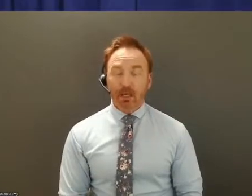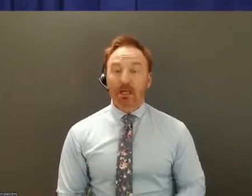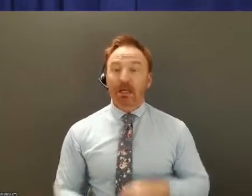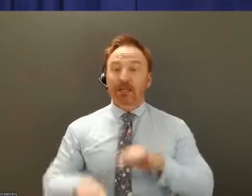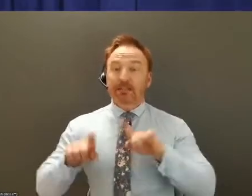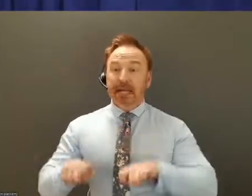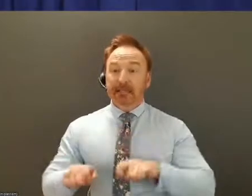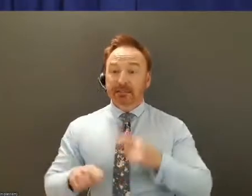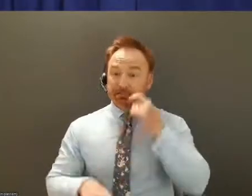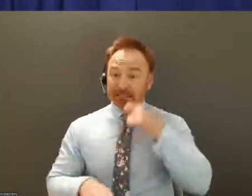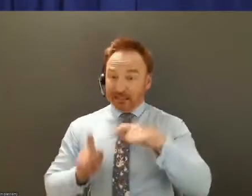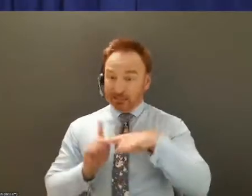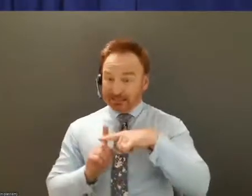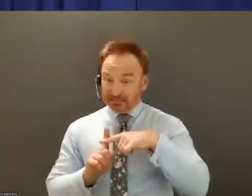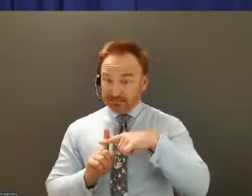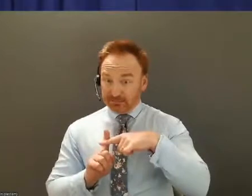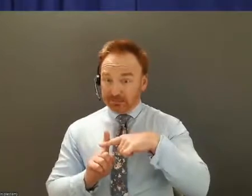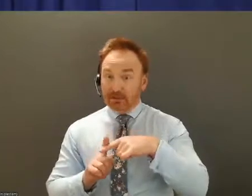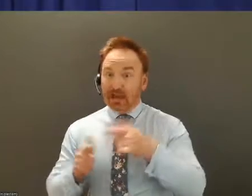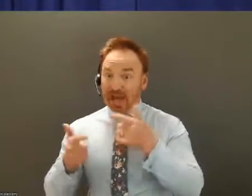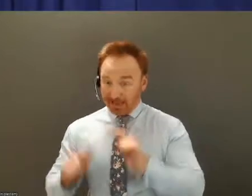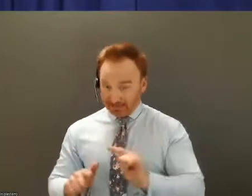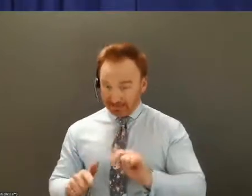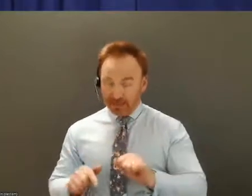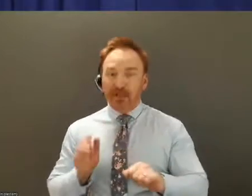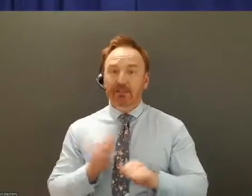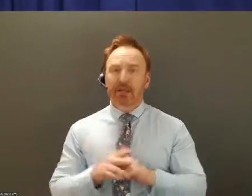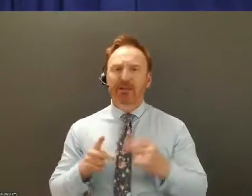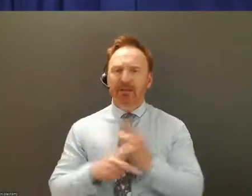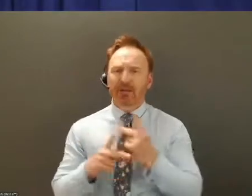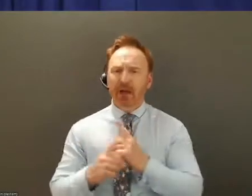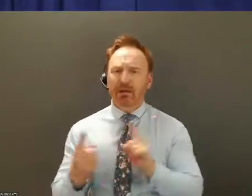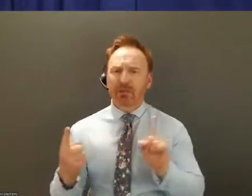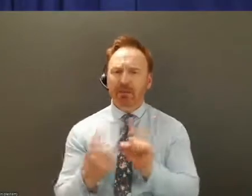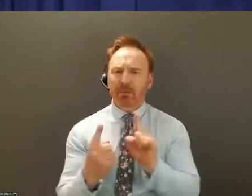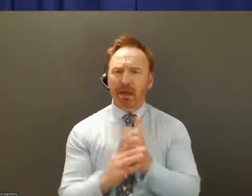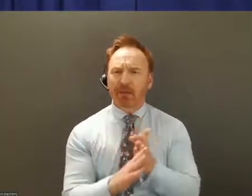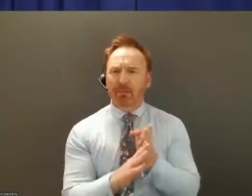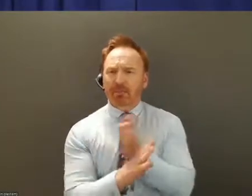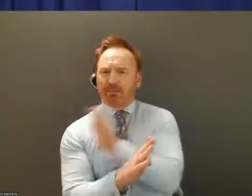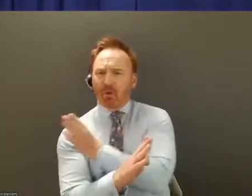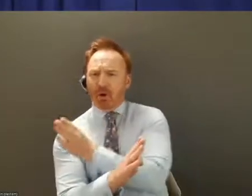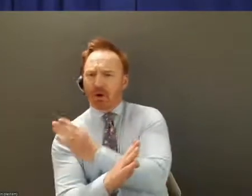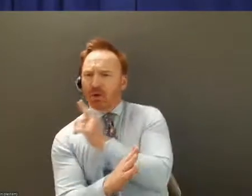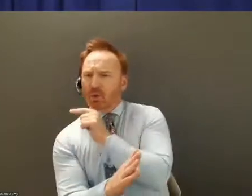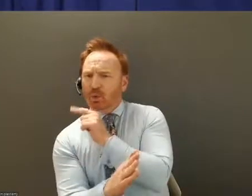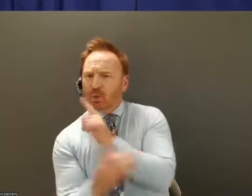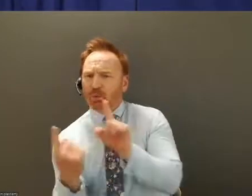last 14 days then we have in the last 14 months. I know this is concerning but